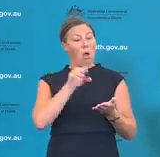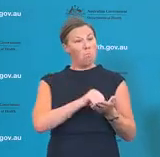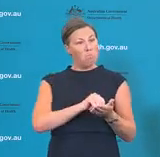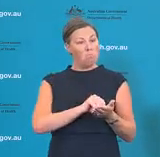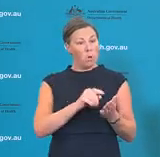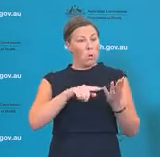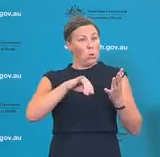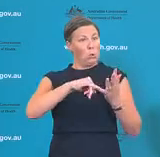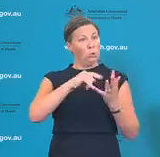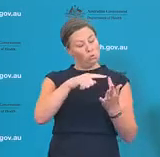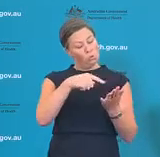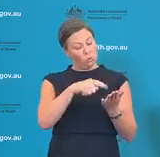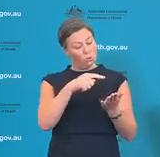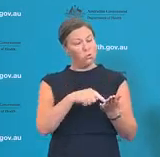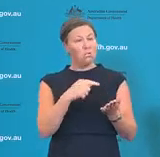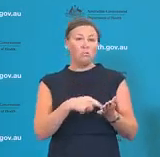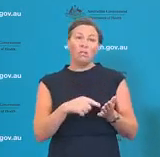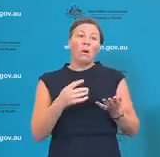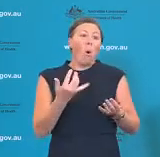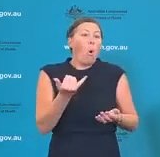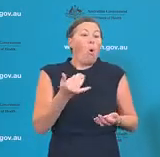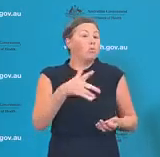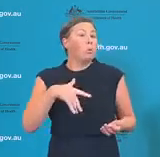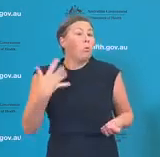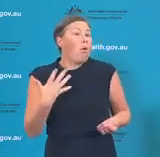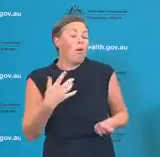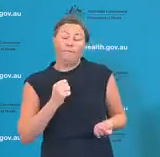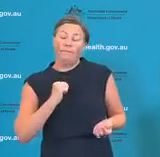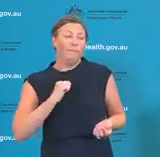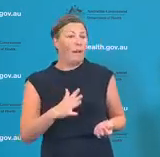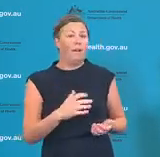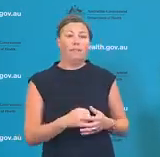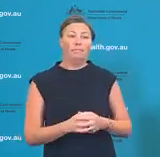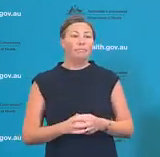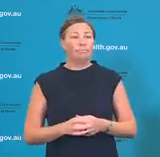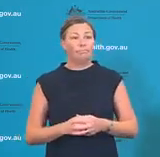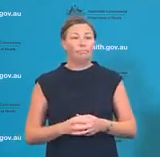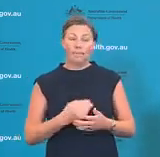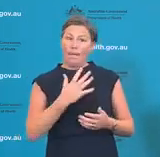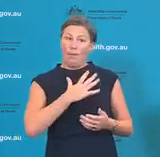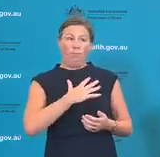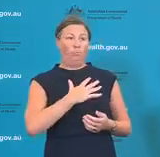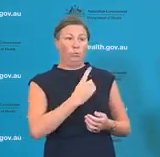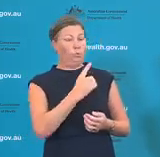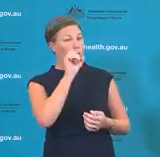it. And so there is a freedom of choice and if Ministers